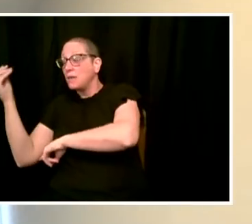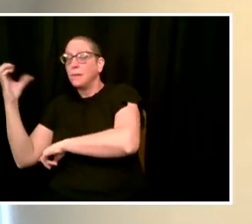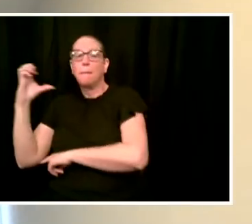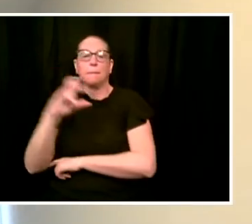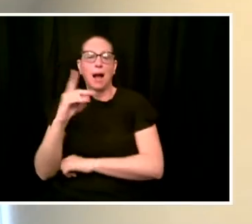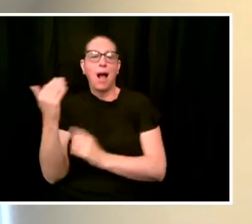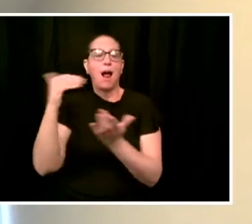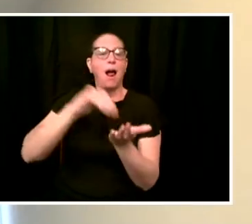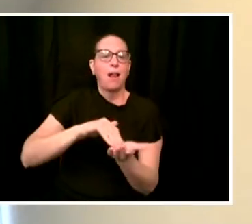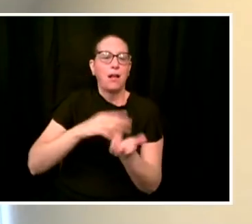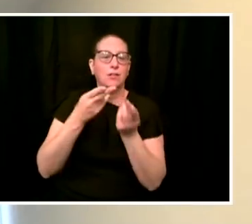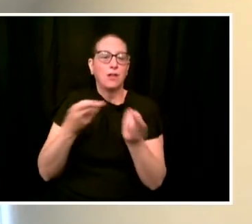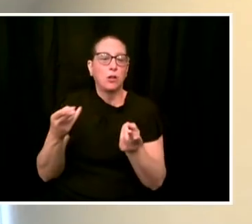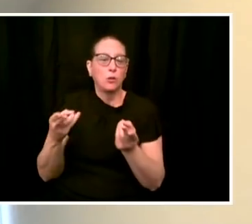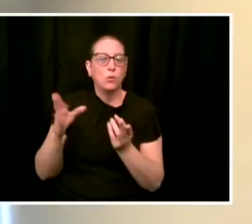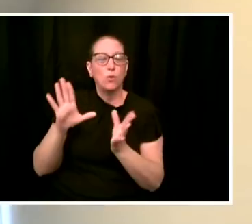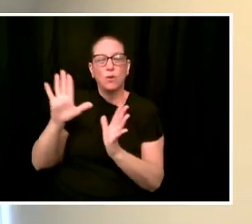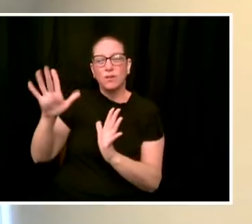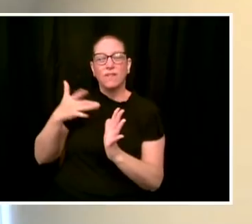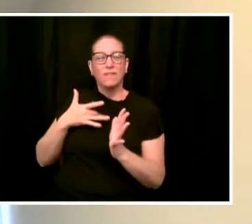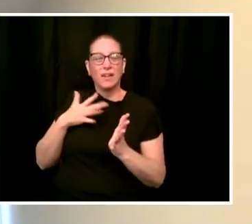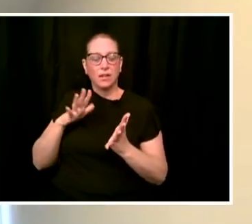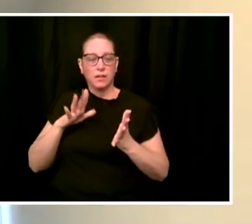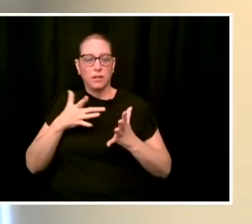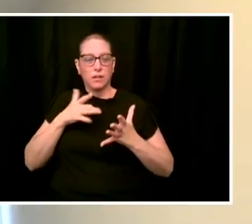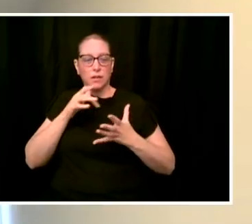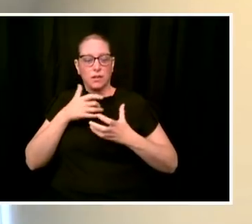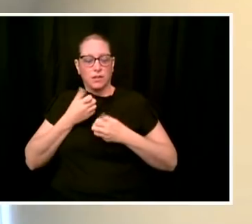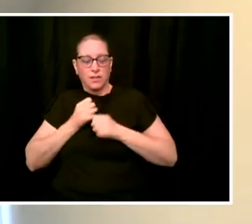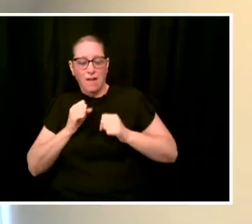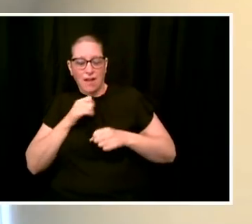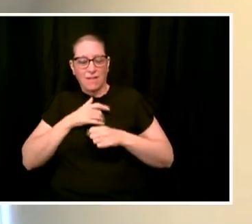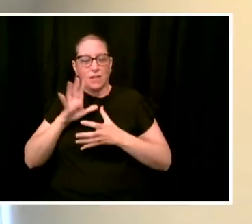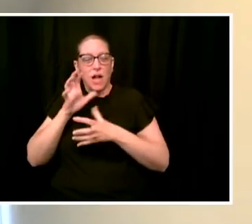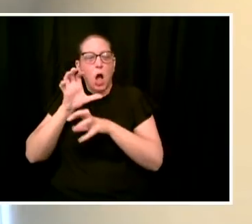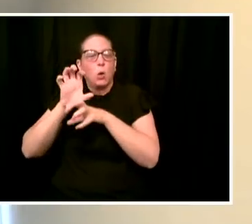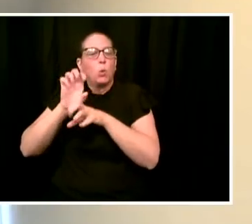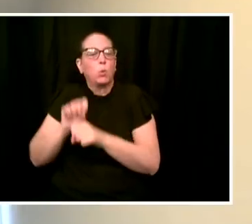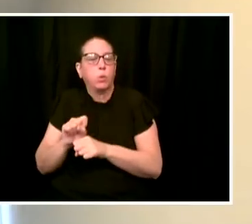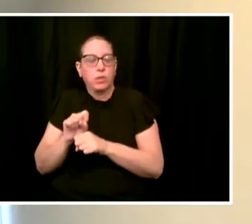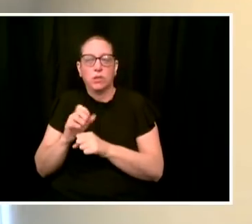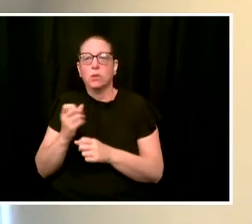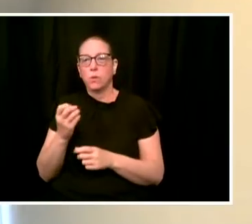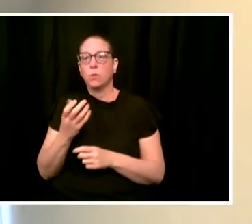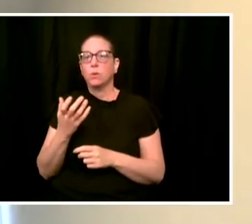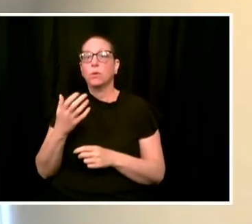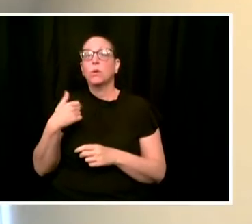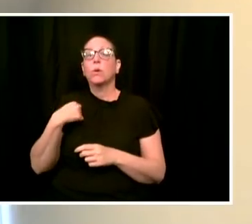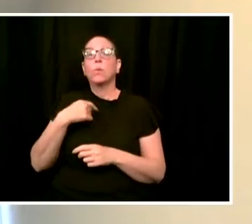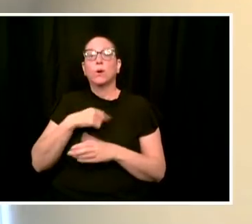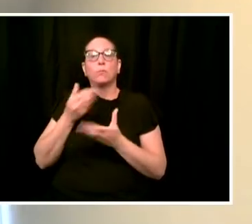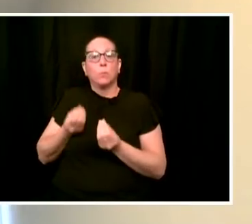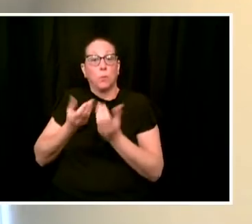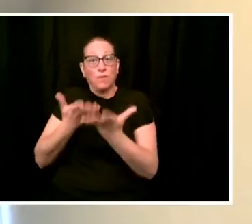OF PEOPLE WHO ARE NOT ACCEPTING SERVICES. THERE IS SOME ADDITIONAL HELP